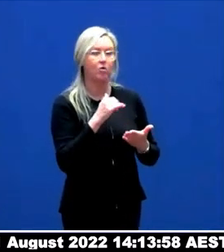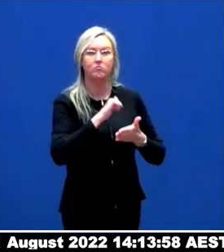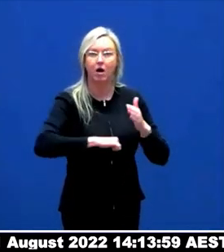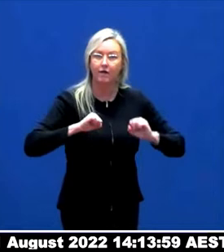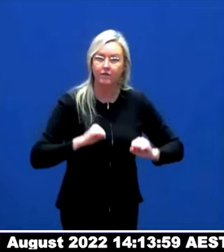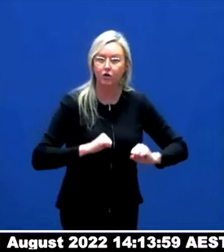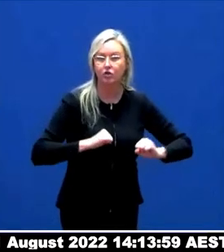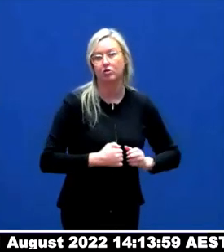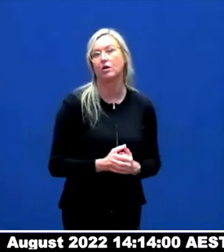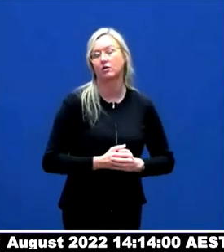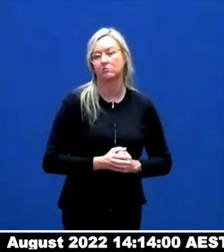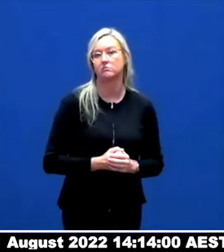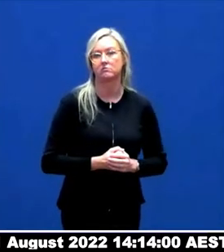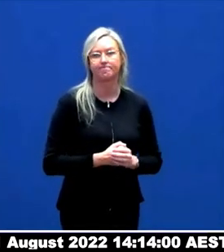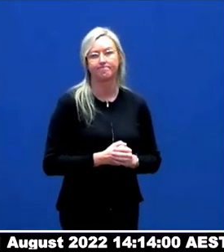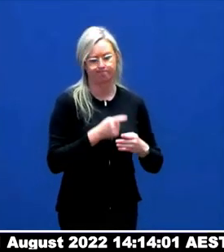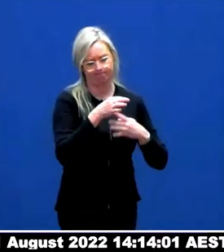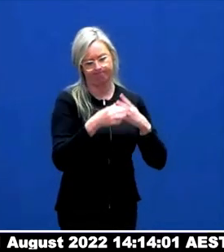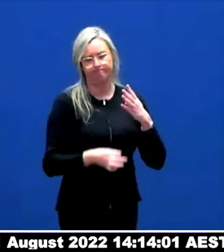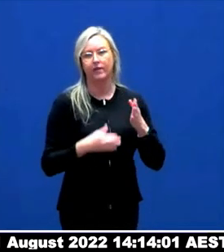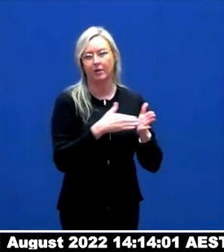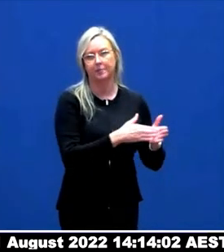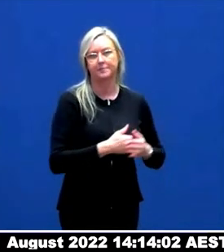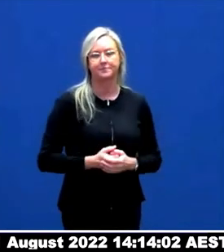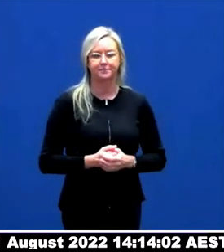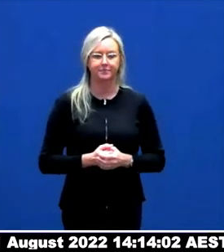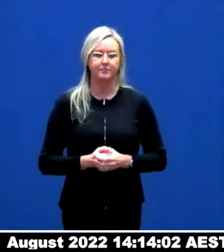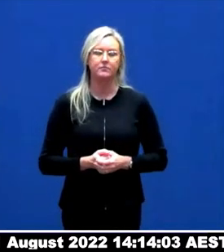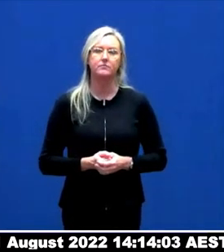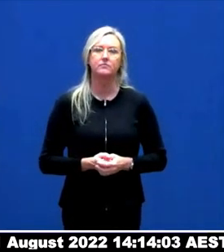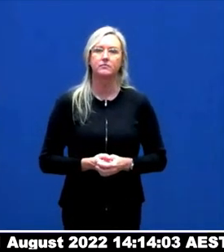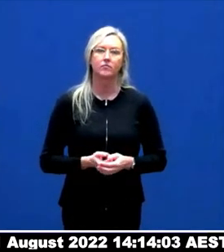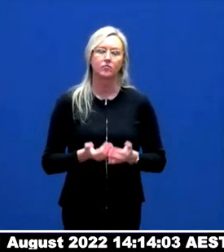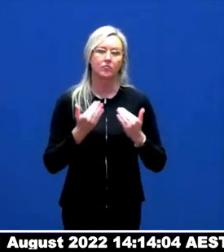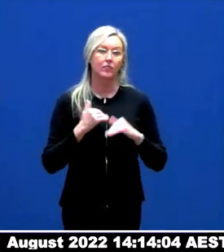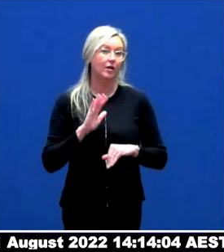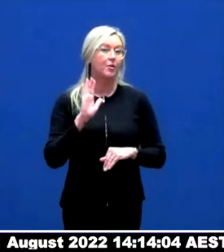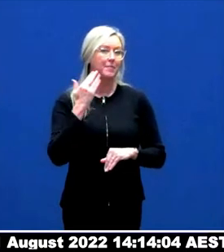We've heard evidence from NDIS participants who indicate to the Royal